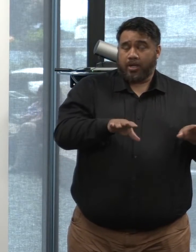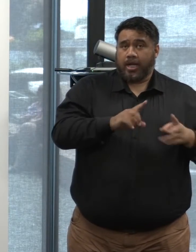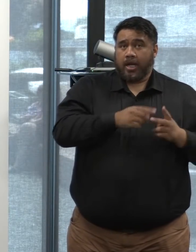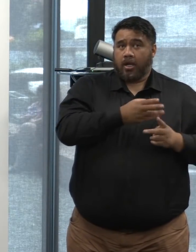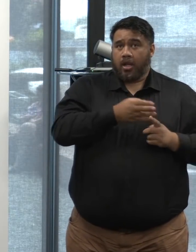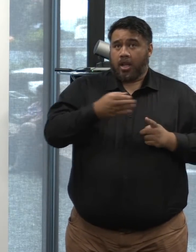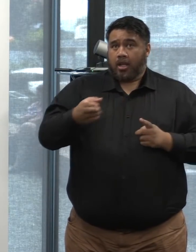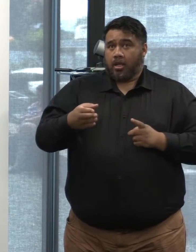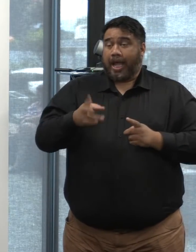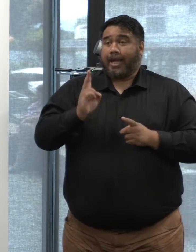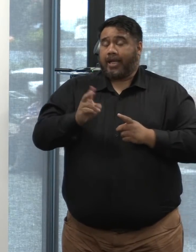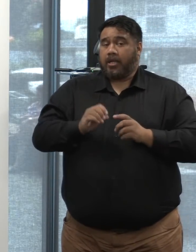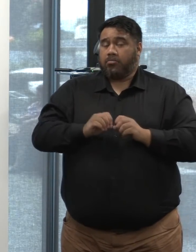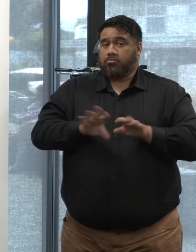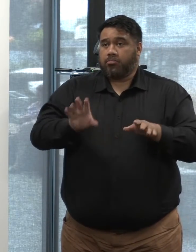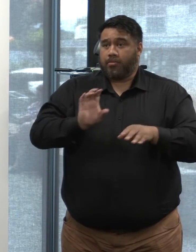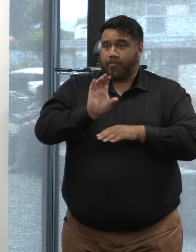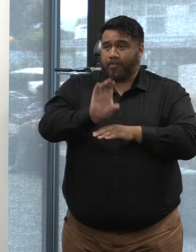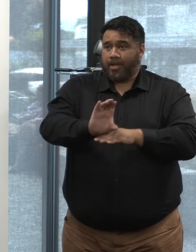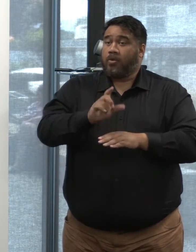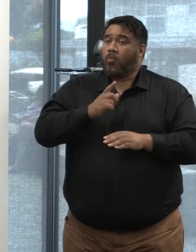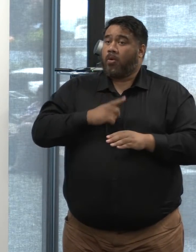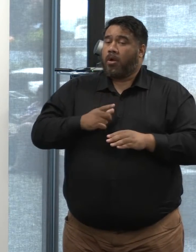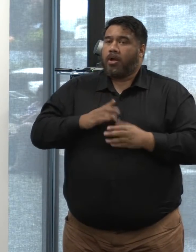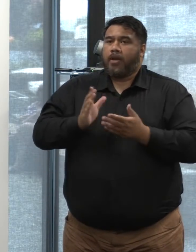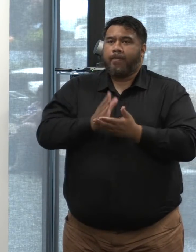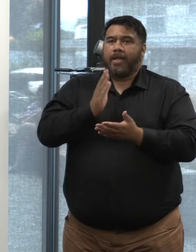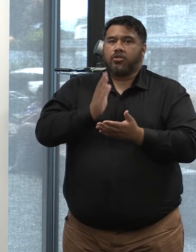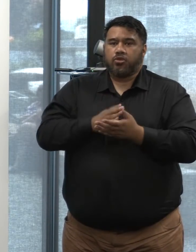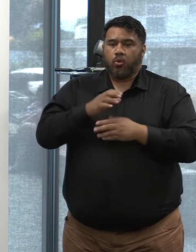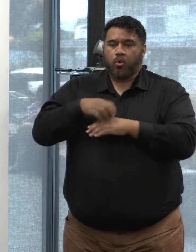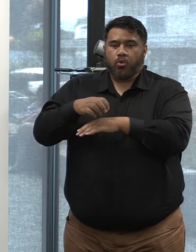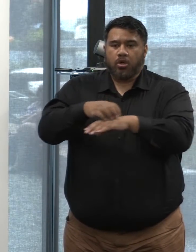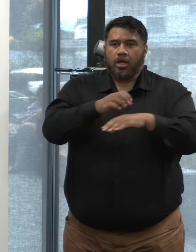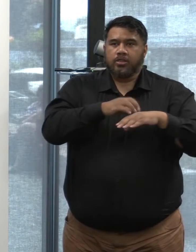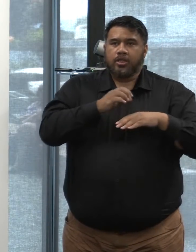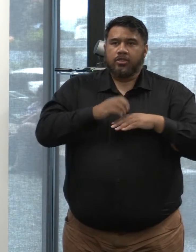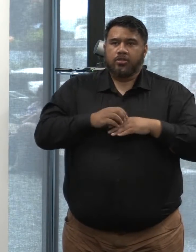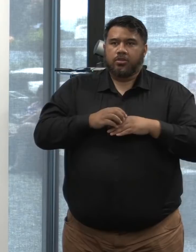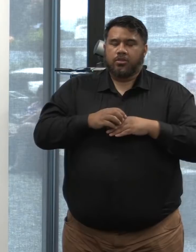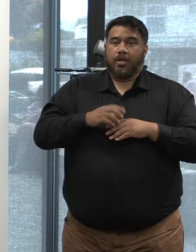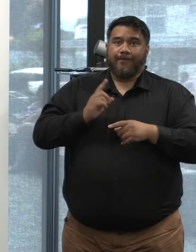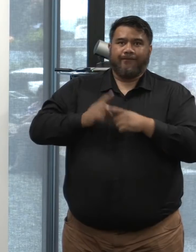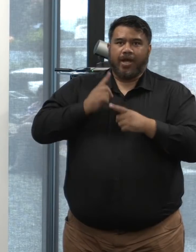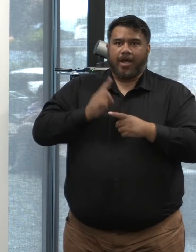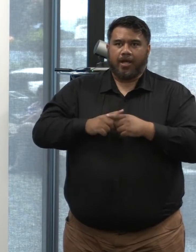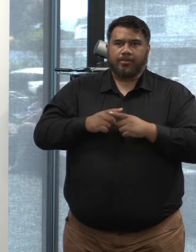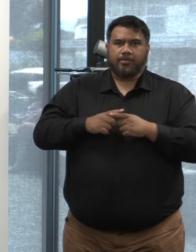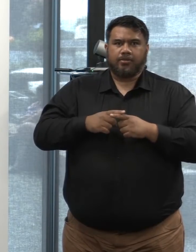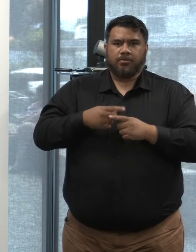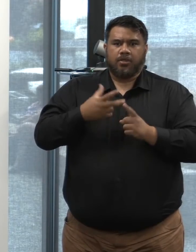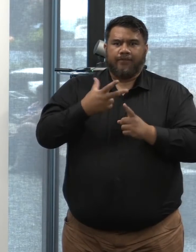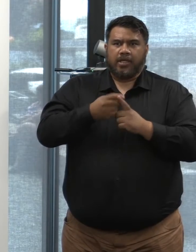both part way through the rollout in the beginning to